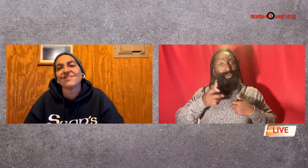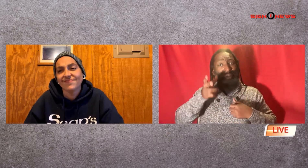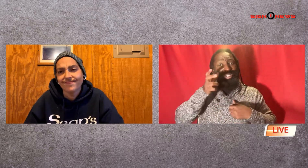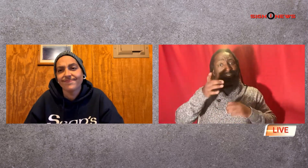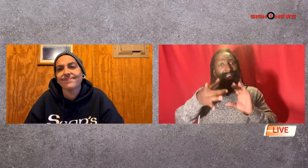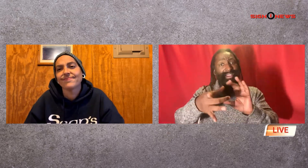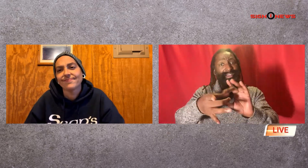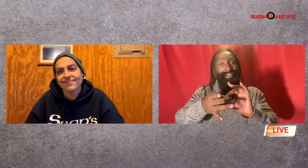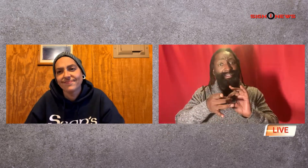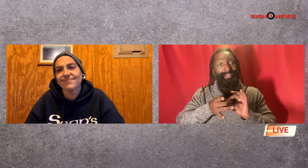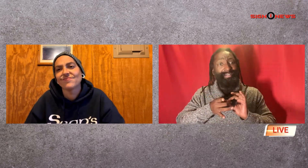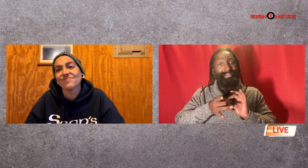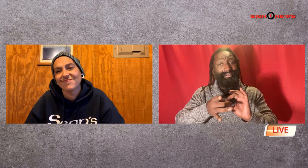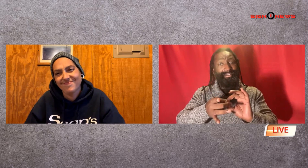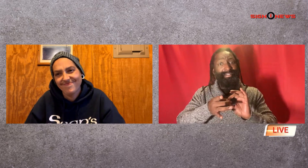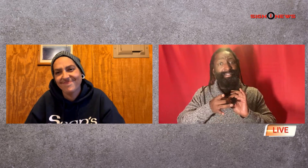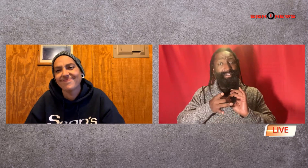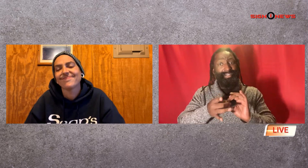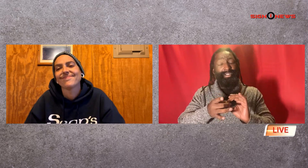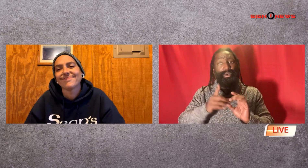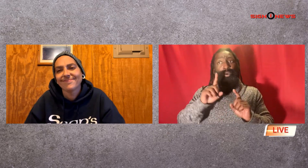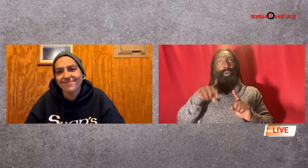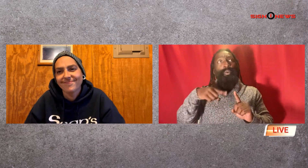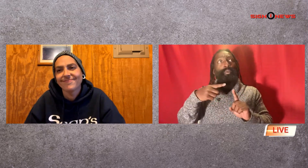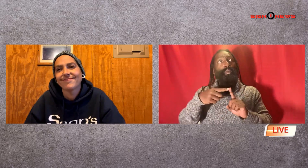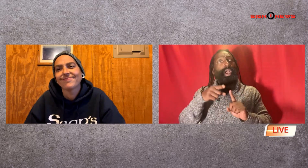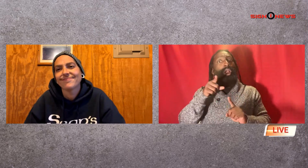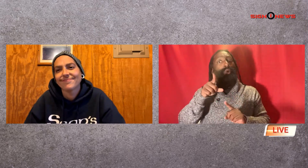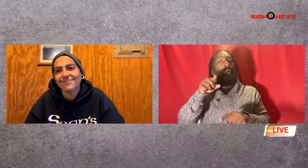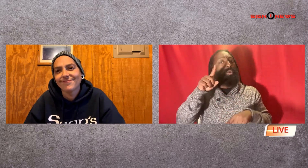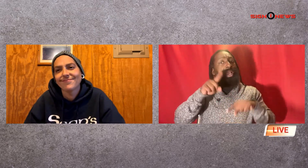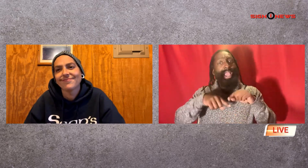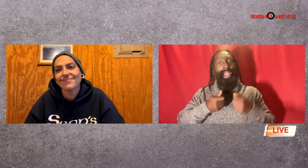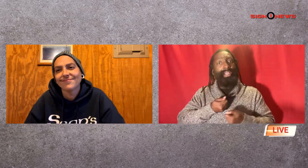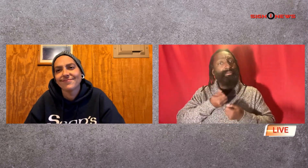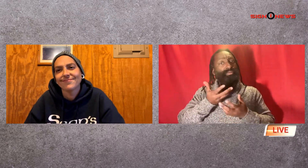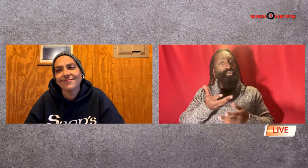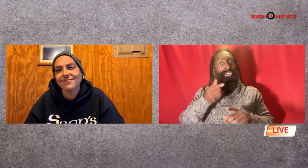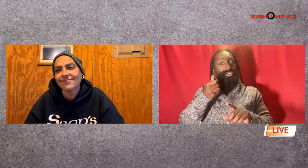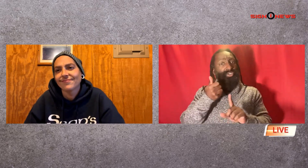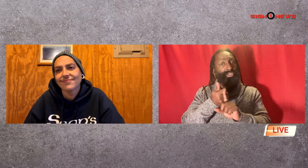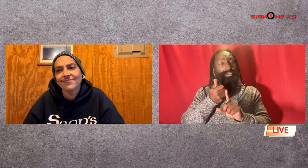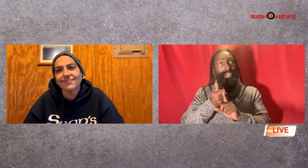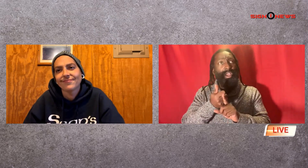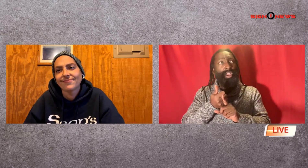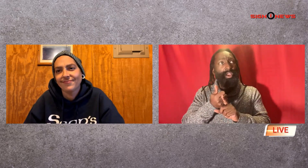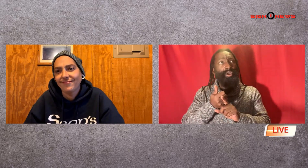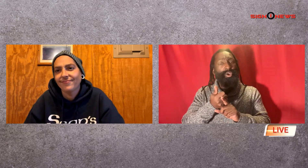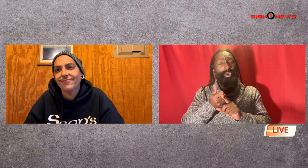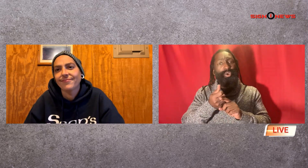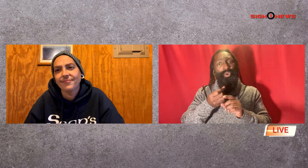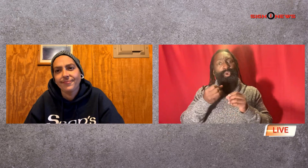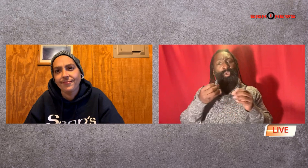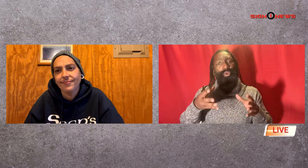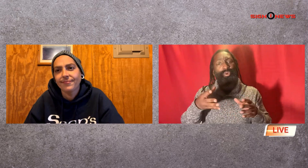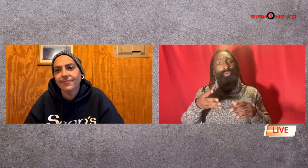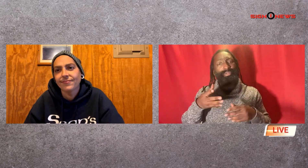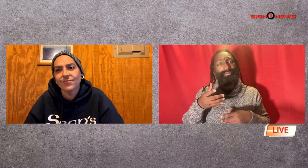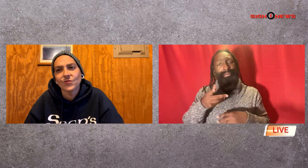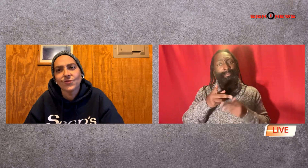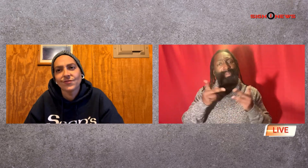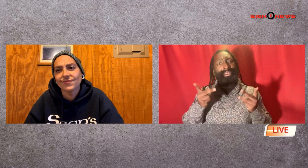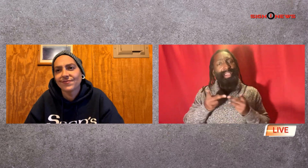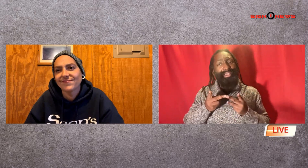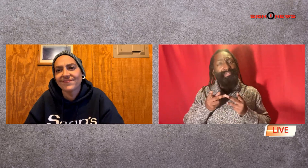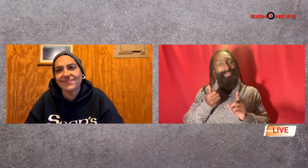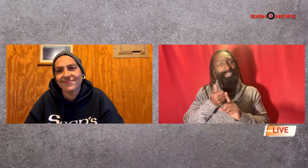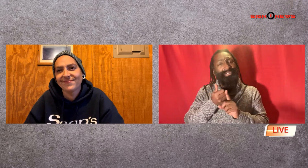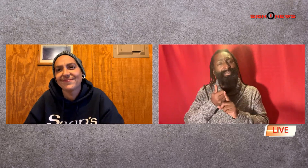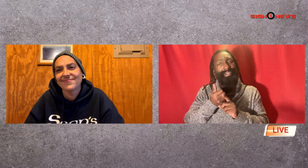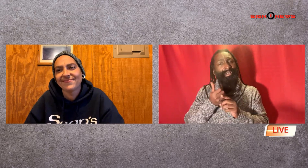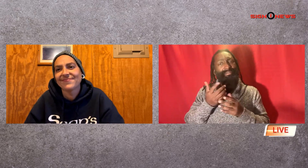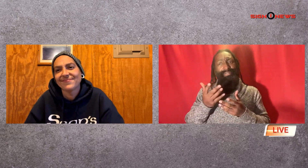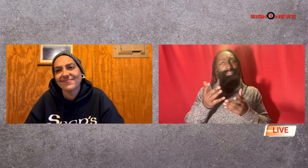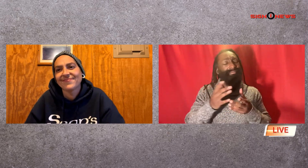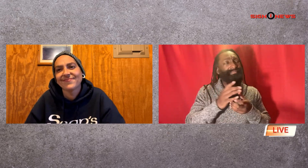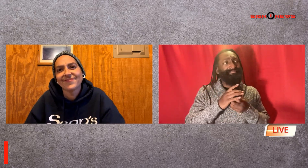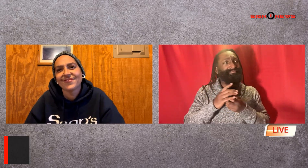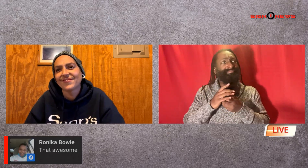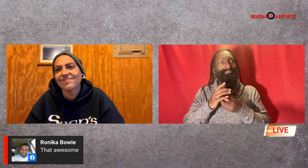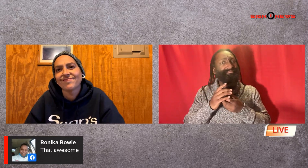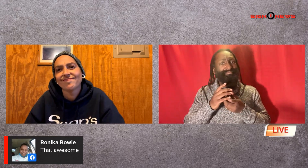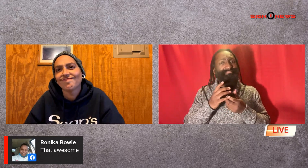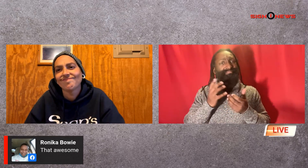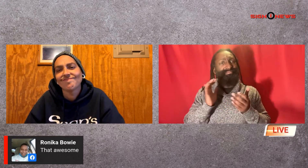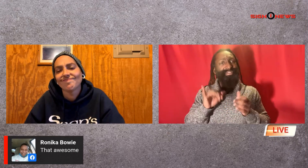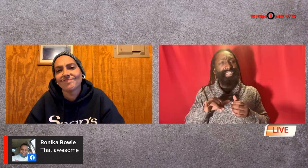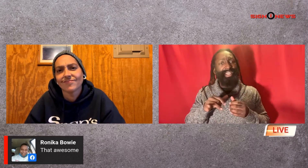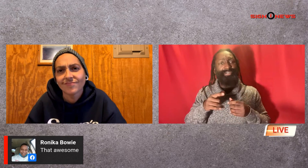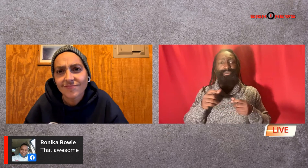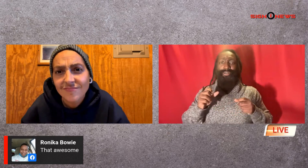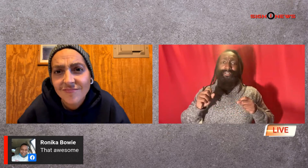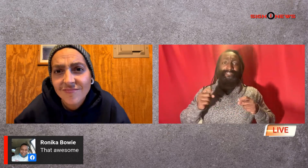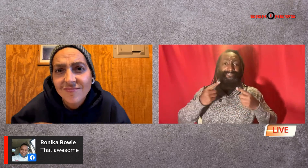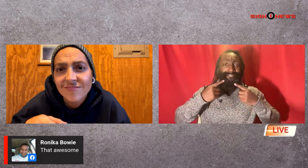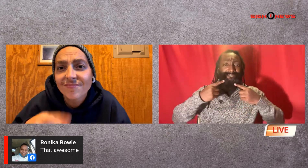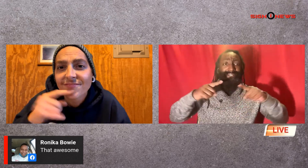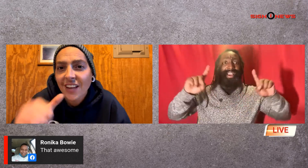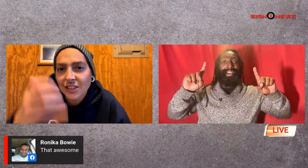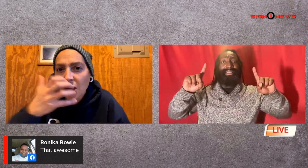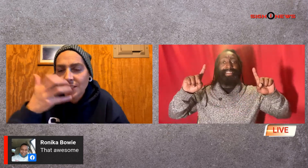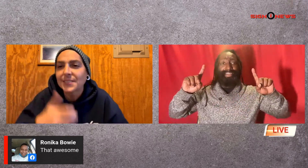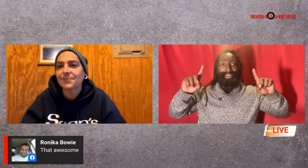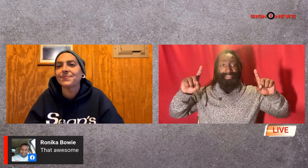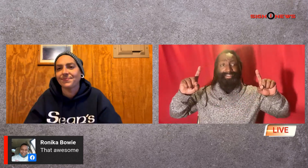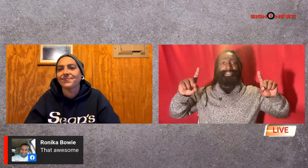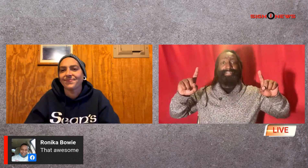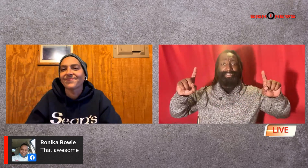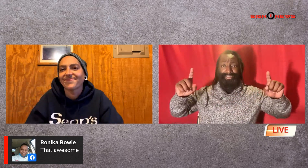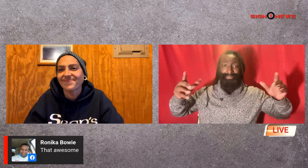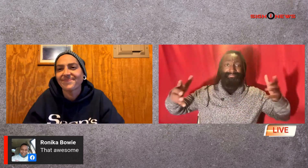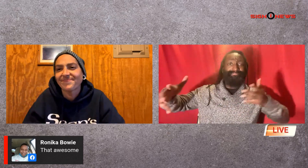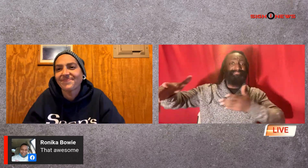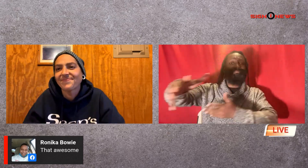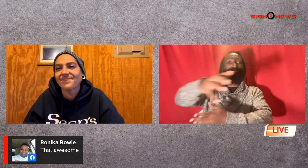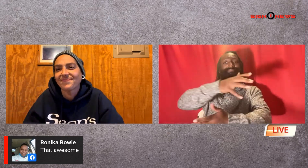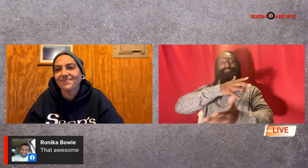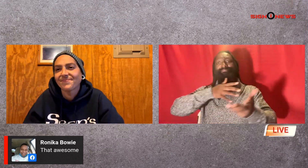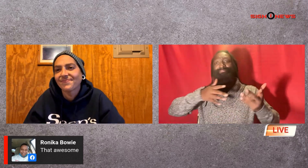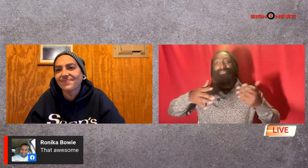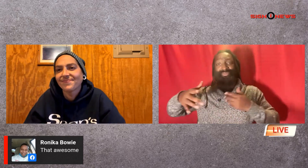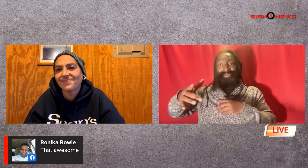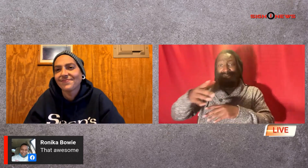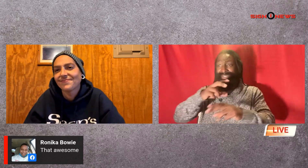say you saved my life you were able to make that connection when you can express yourself